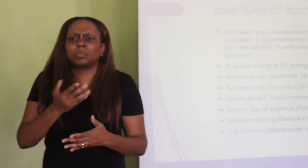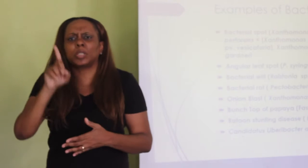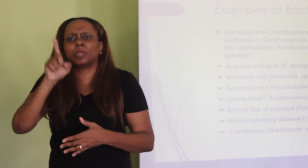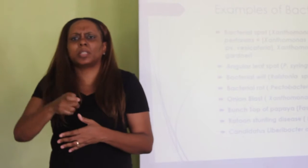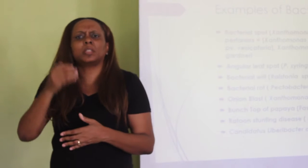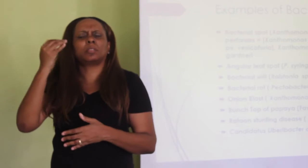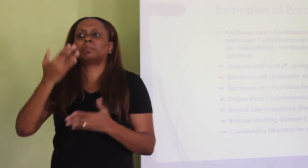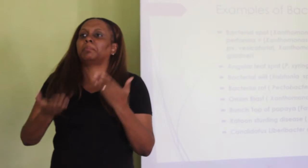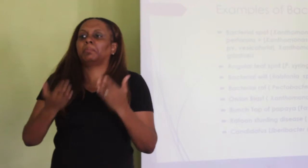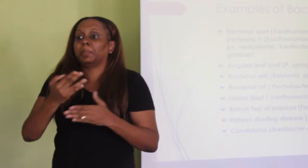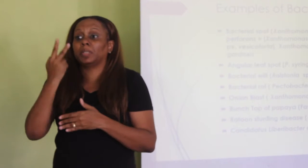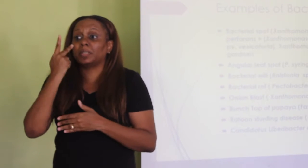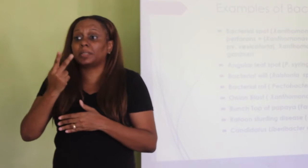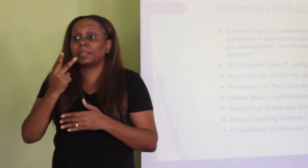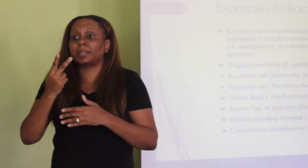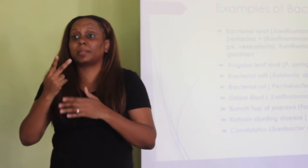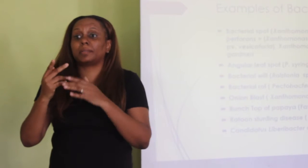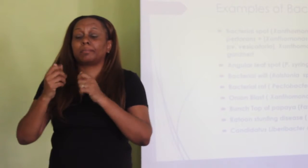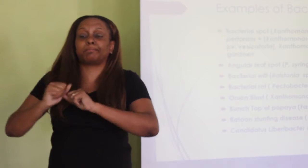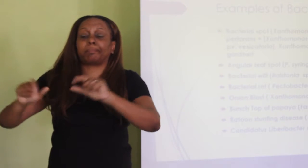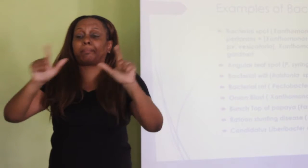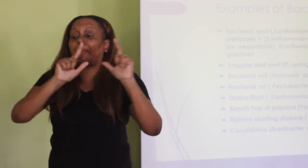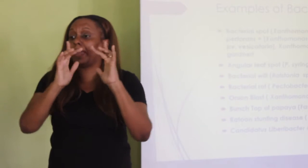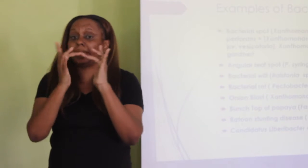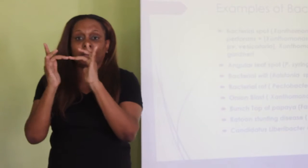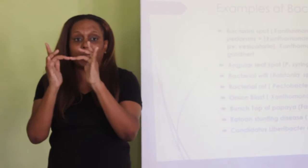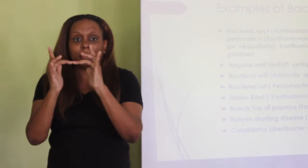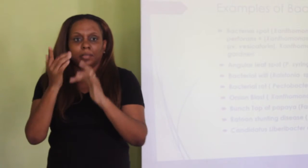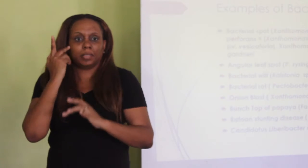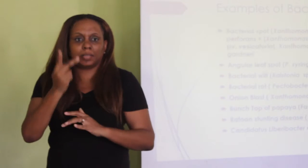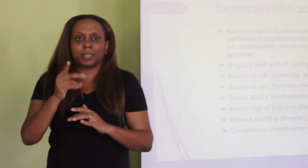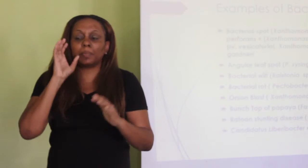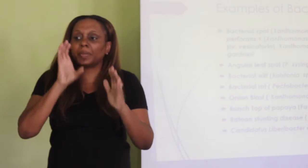you see on the net make it very efficient on that and to see what your problems are